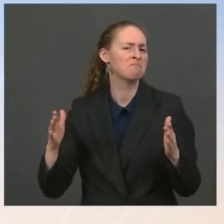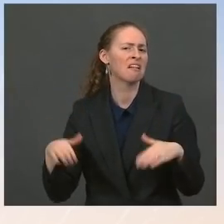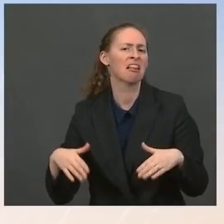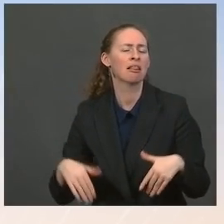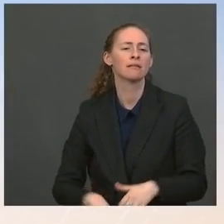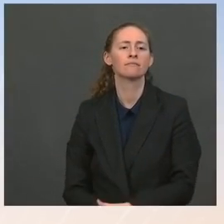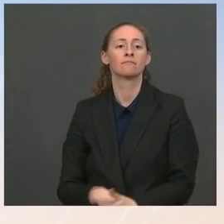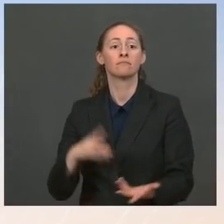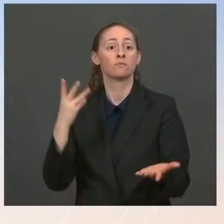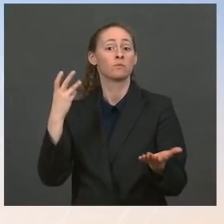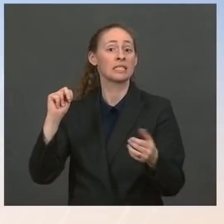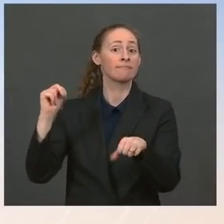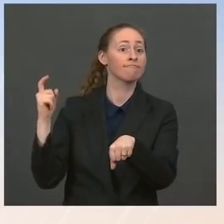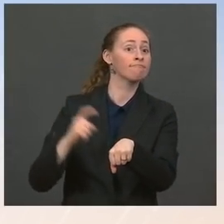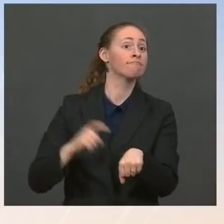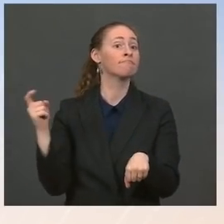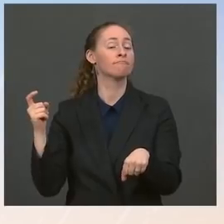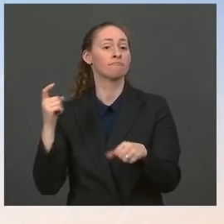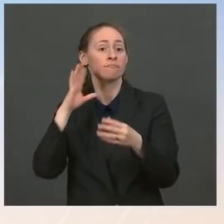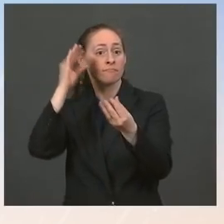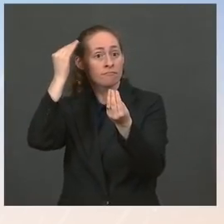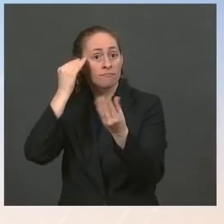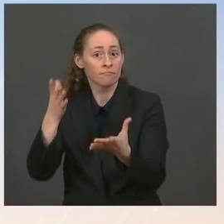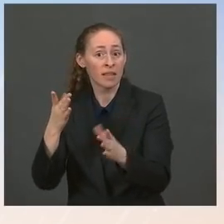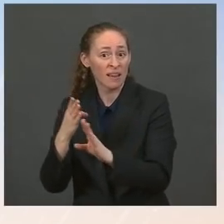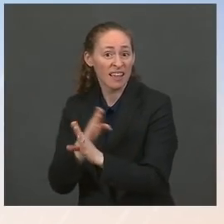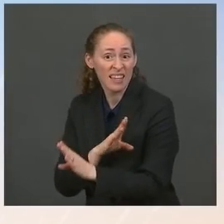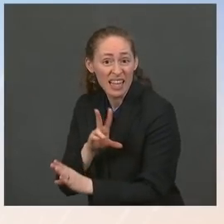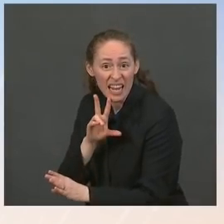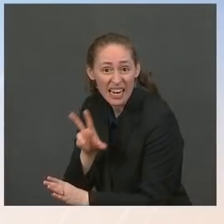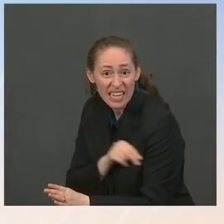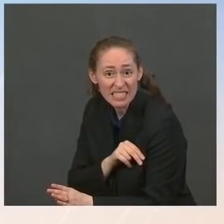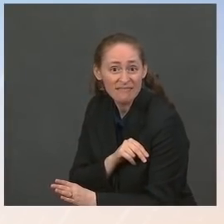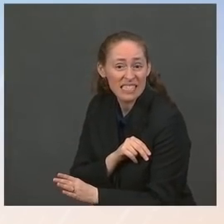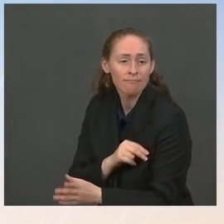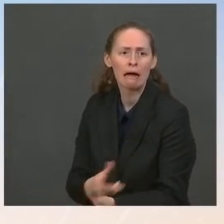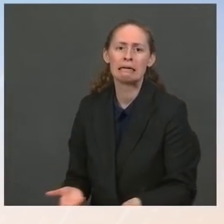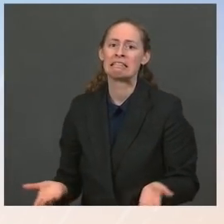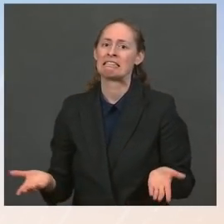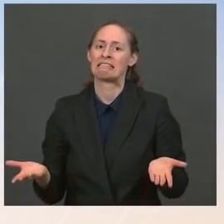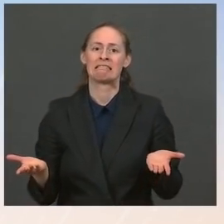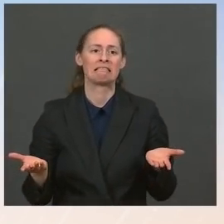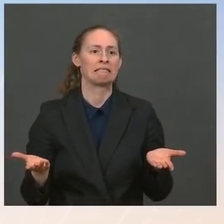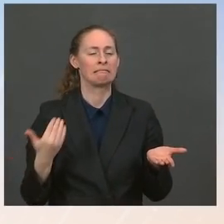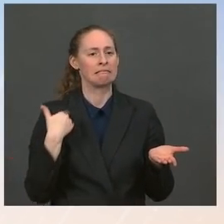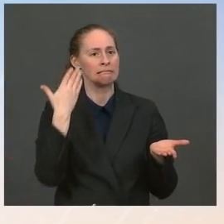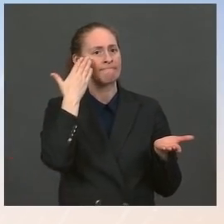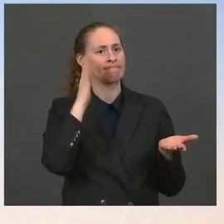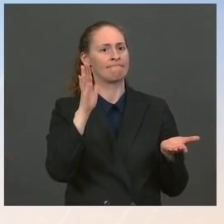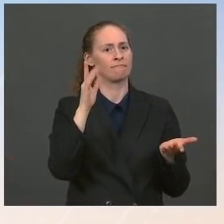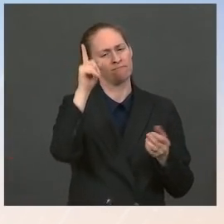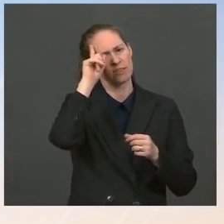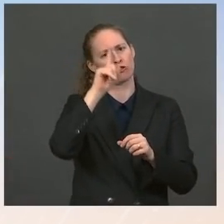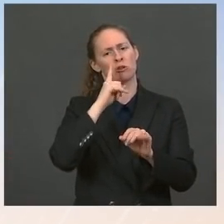The Press: Can you say whether that's going to be before Thanksgiving or after? Ms. Jean-Pierre: I don't. All we have is "before the end of the year," as I just stated.